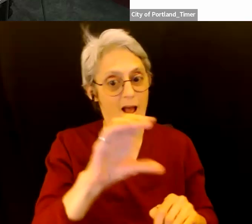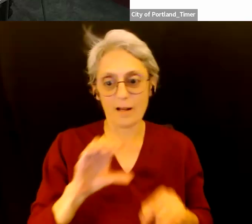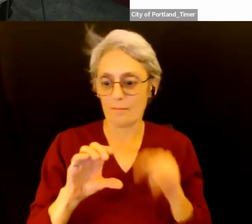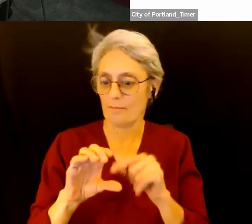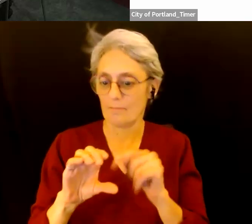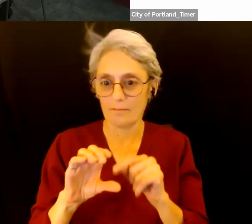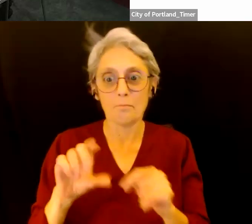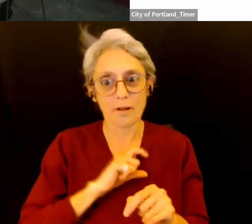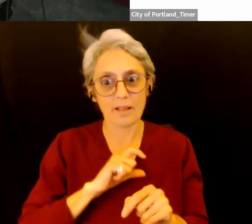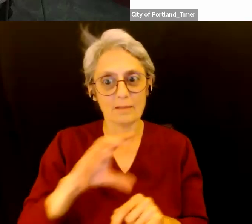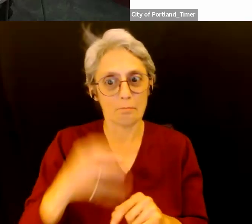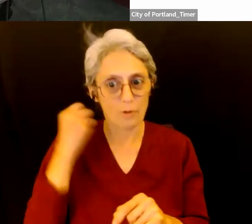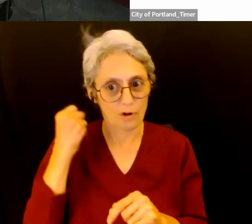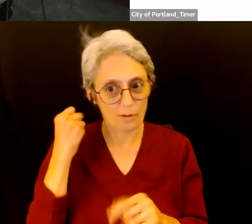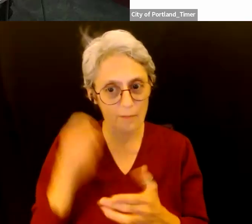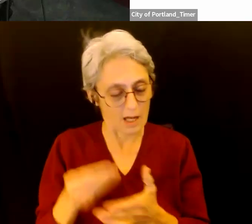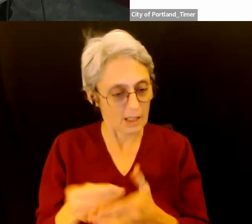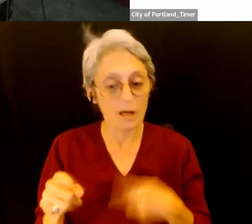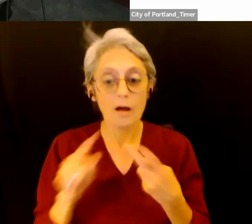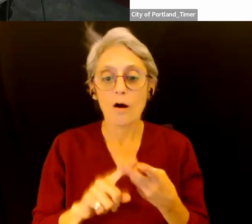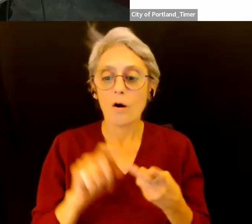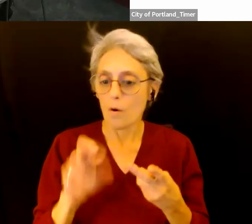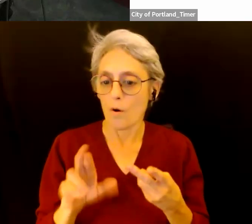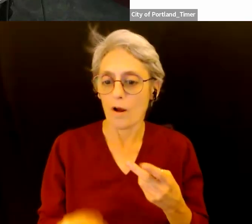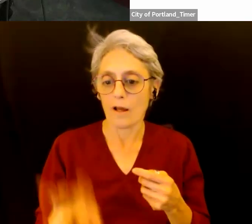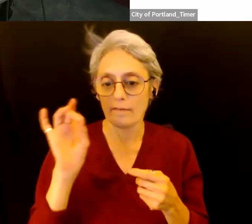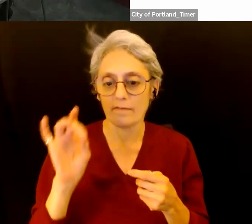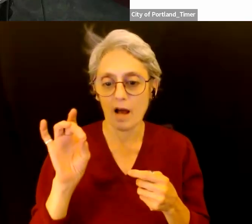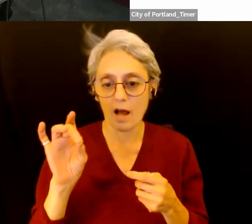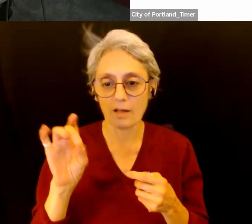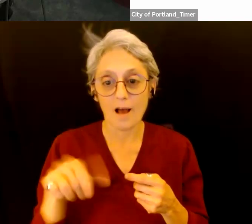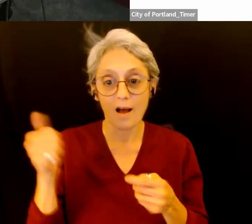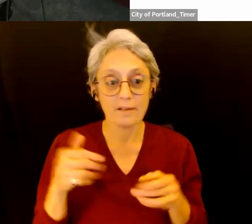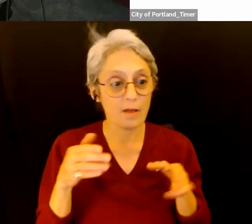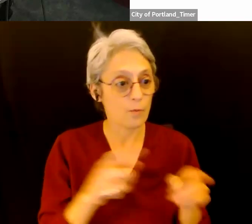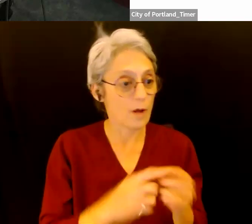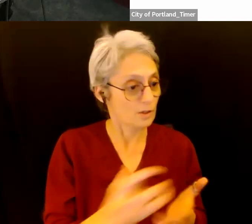Or we need to find another source of revenue like taxing the rich.